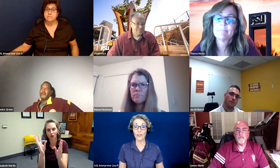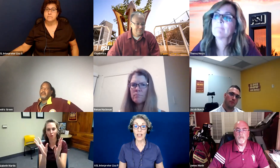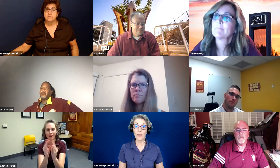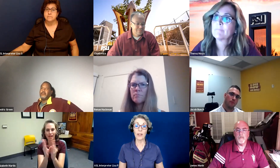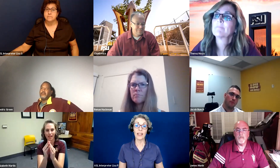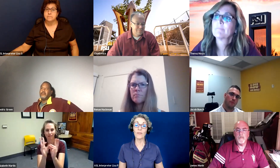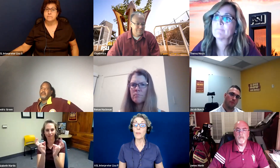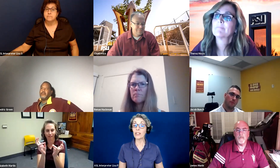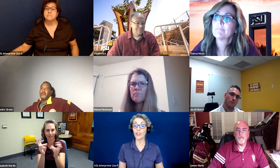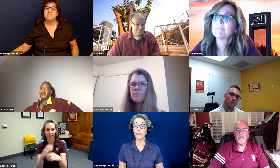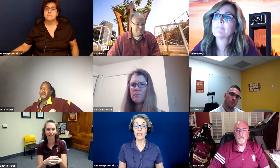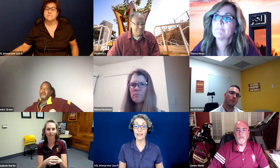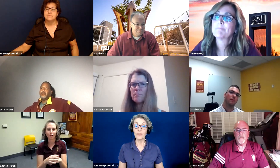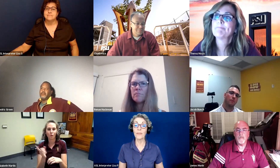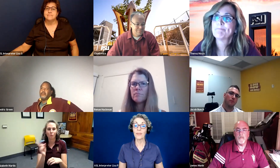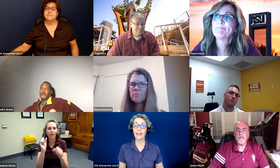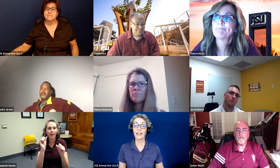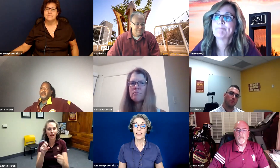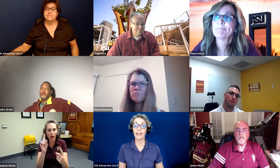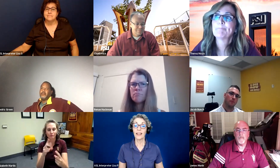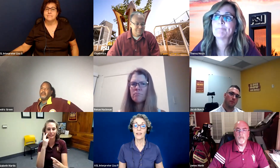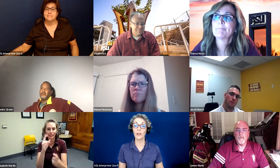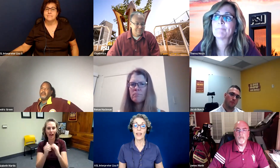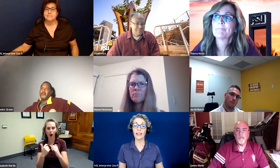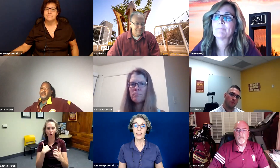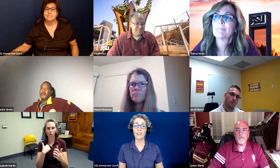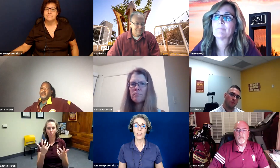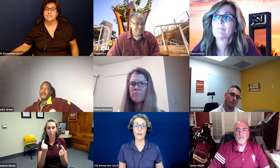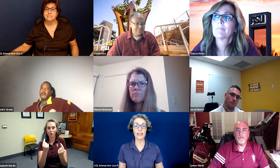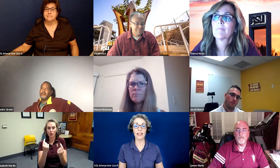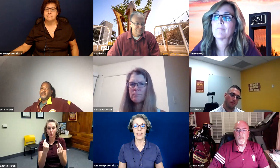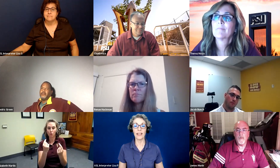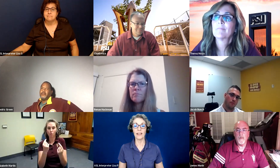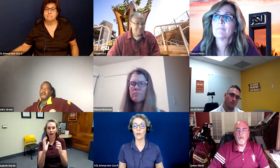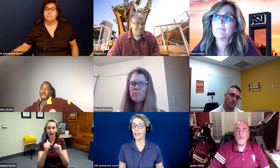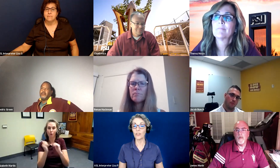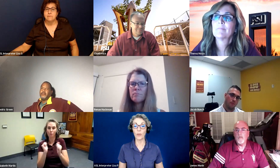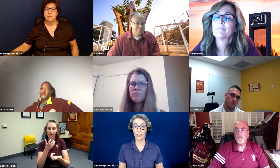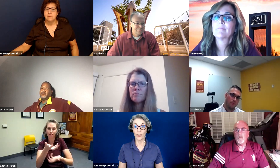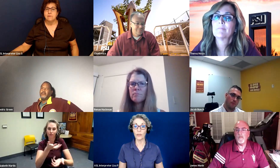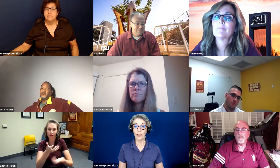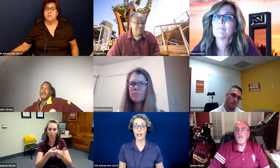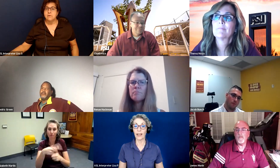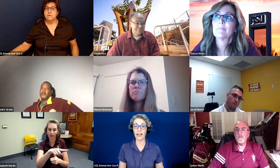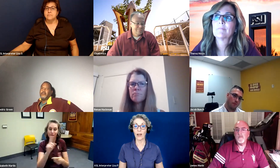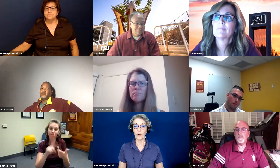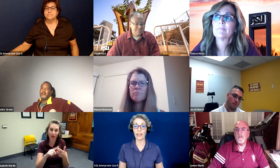set up an informational meeting where they can just come and see what it is we do and how we can let give us a chance